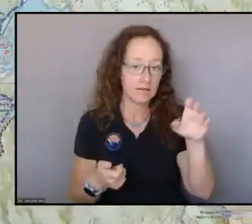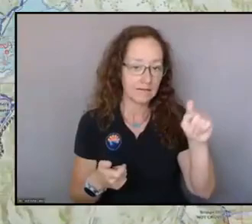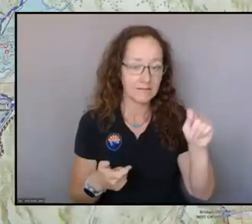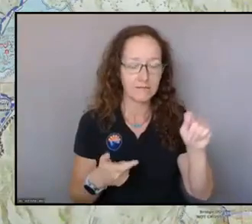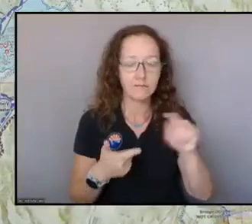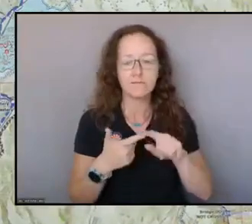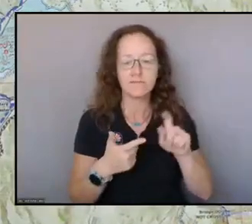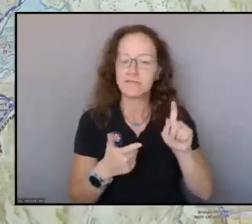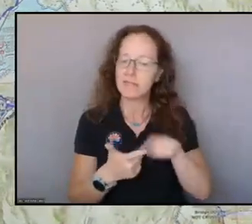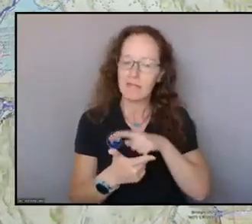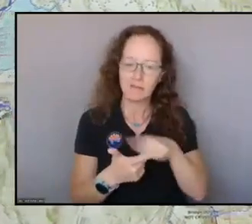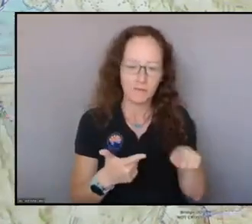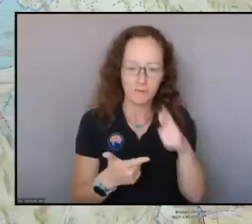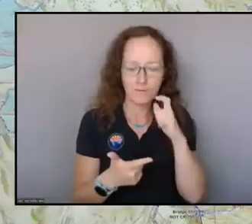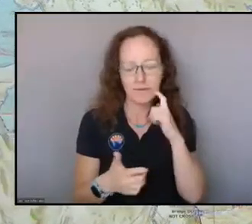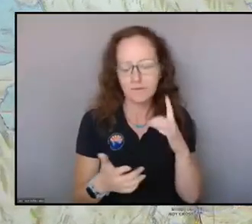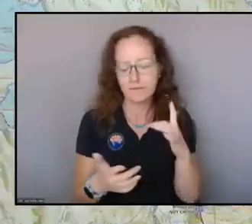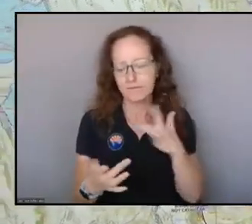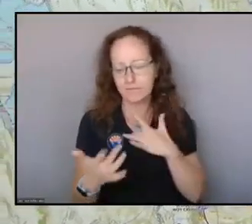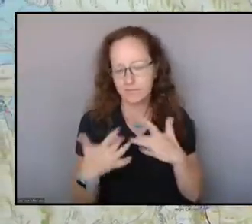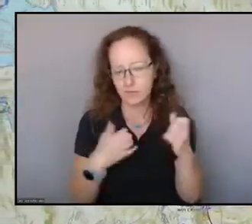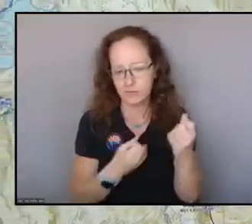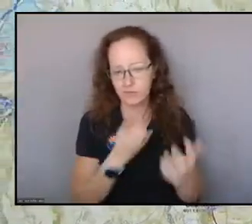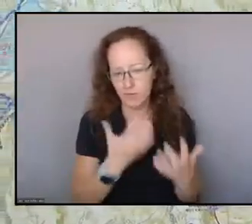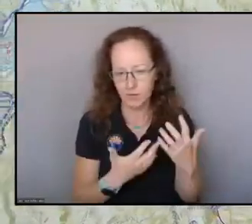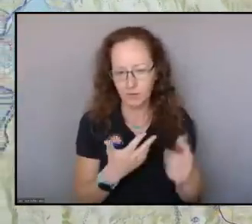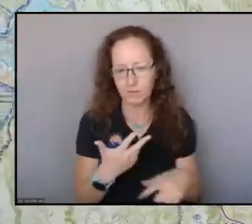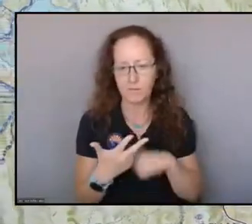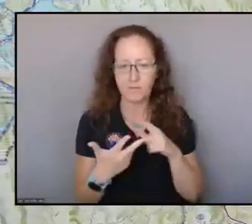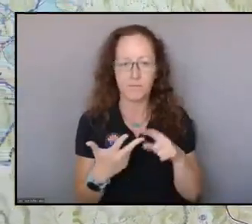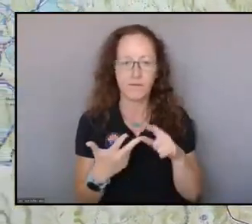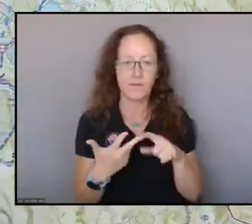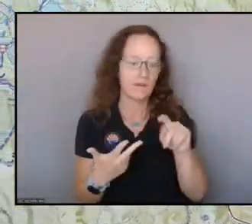CONCERNS. AND FOR TAOS COUNTY PERSONNEL, FIRST RESPONDERS, LAW